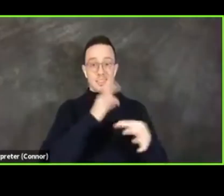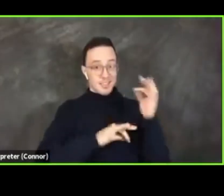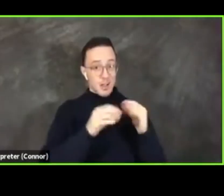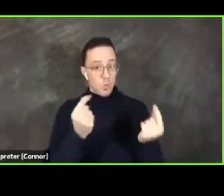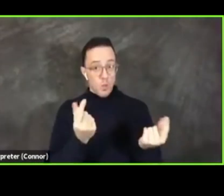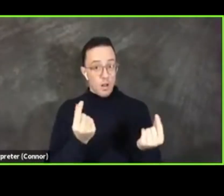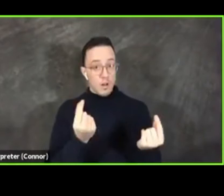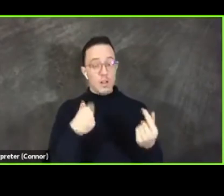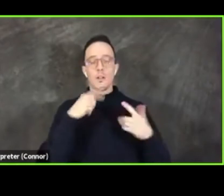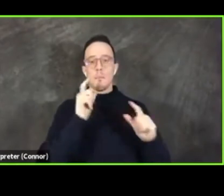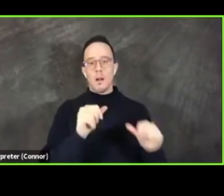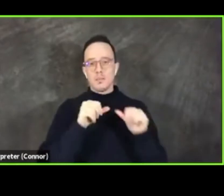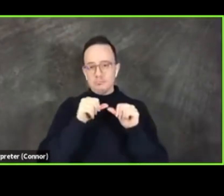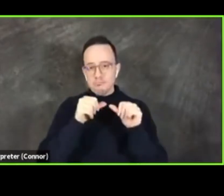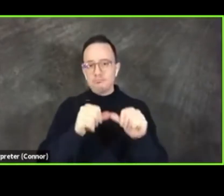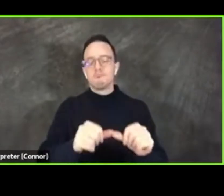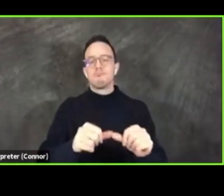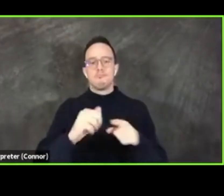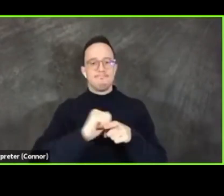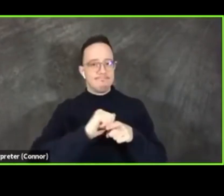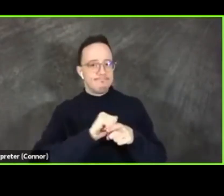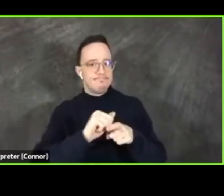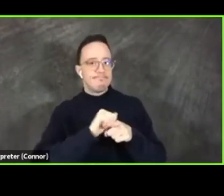ADJUSTING AND REPEAT. OVER AND OVER AGAIN.